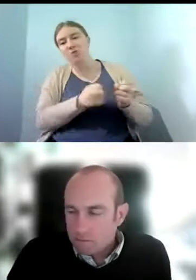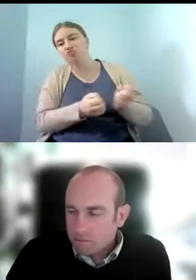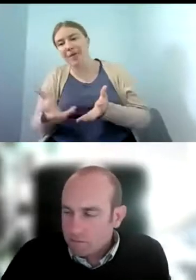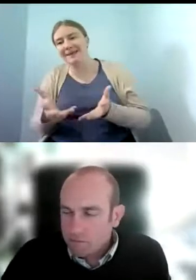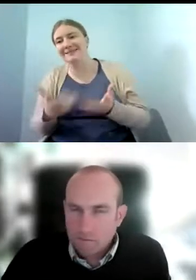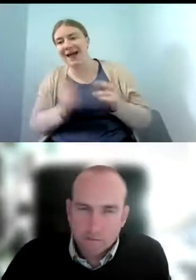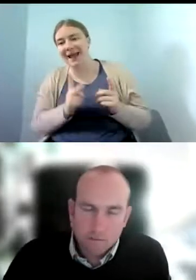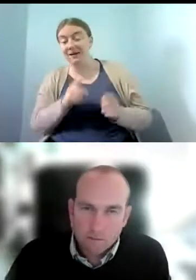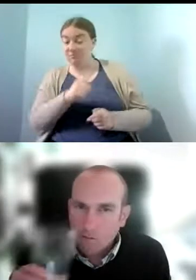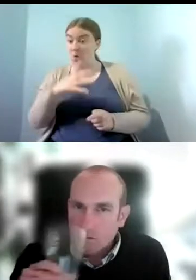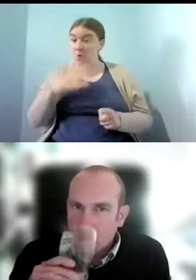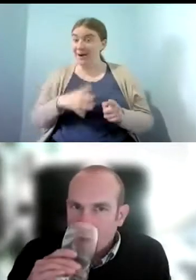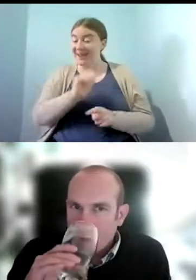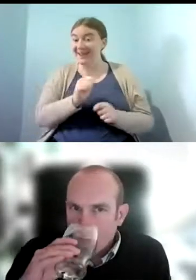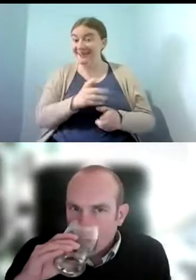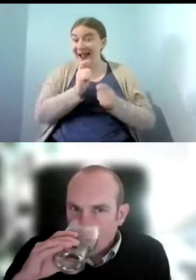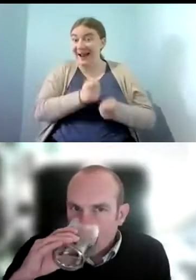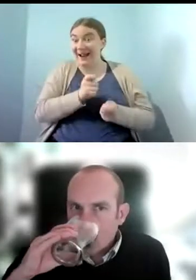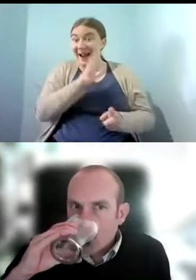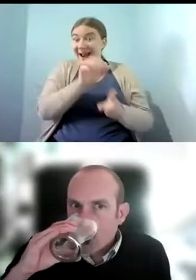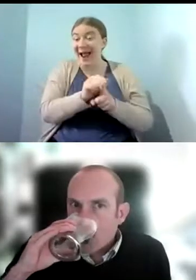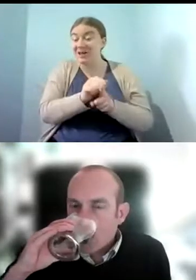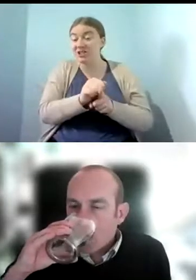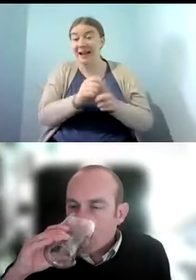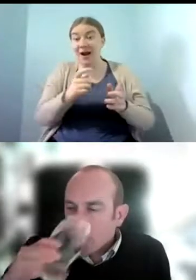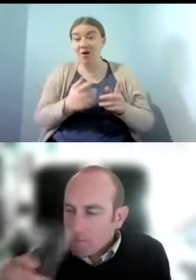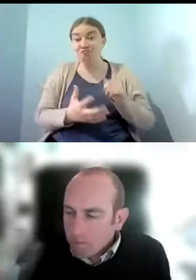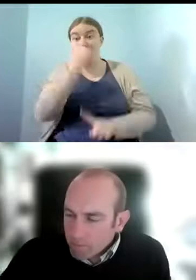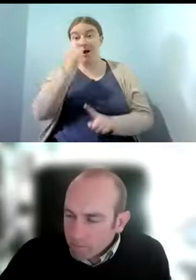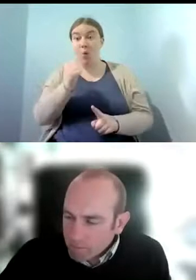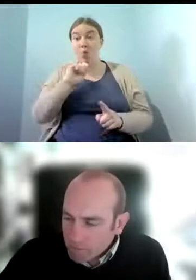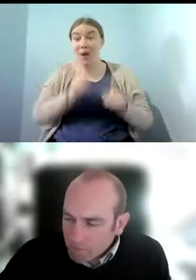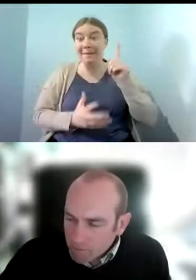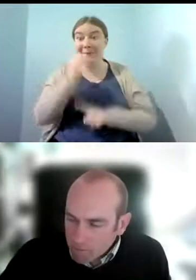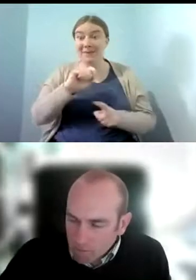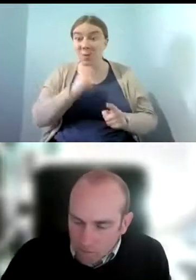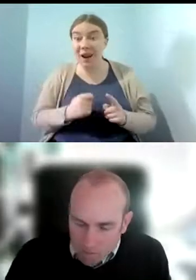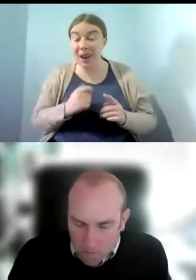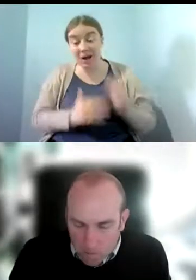where you're where you're angling where you're fishing from um these fish passes on the river